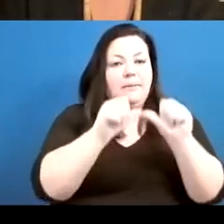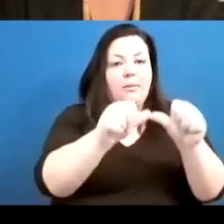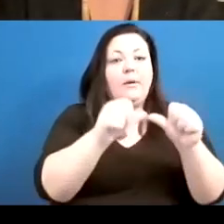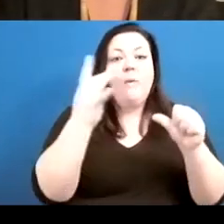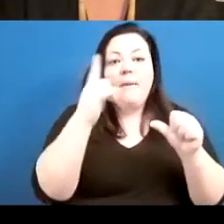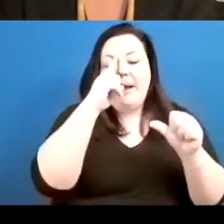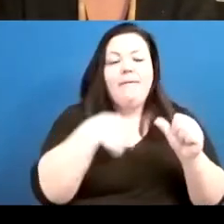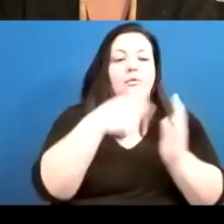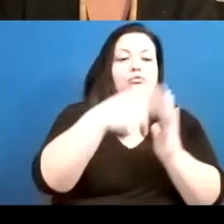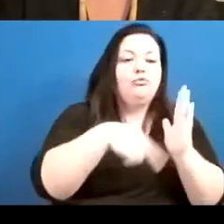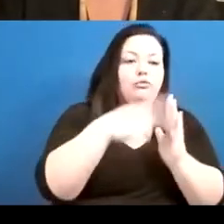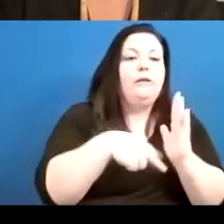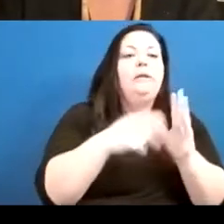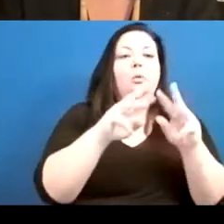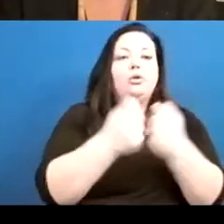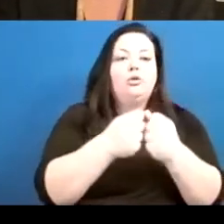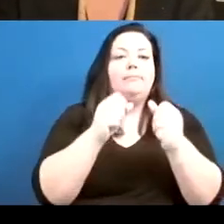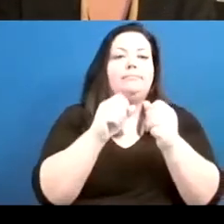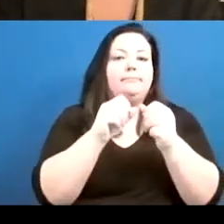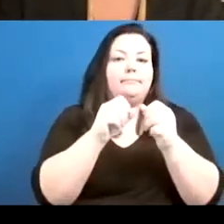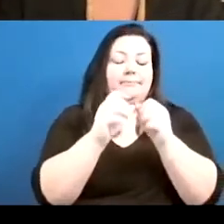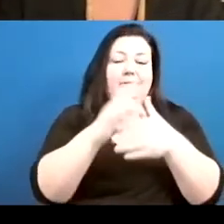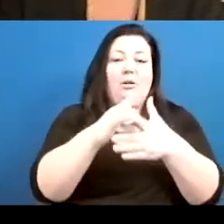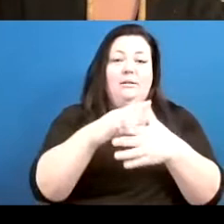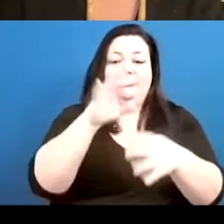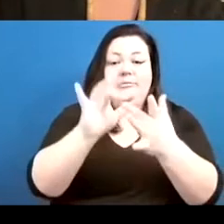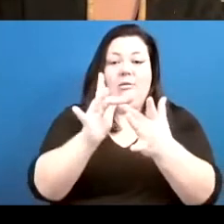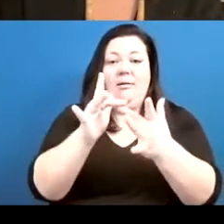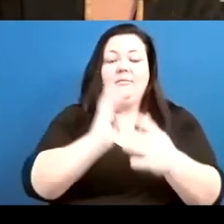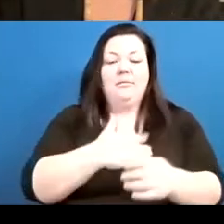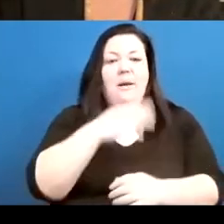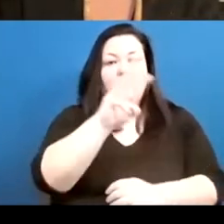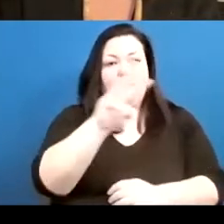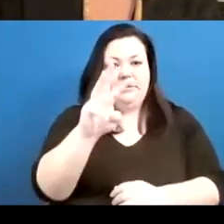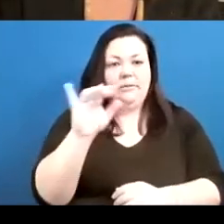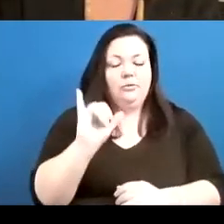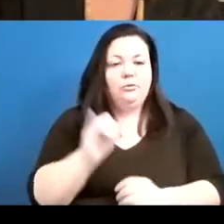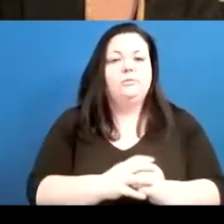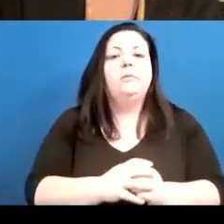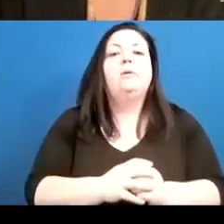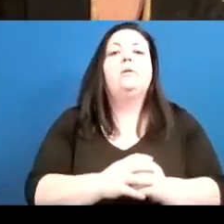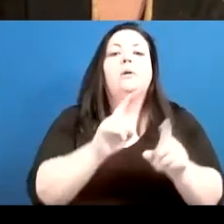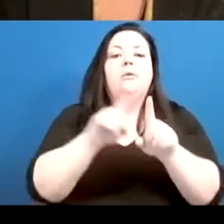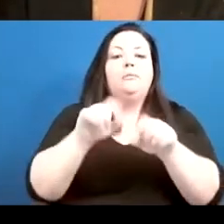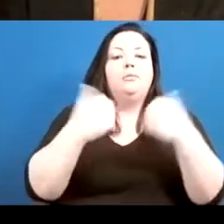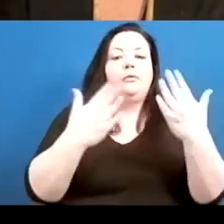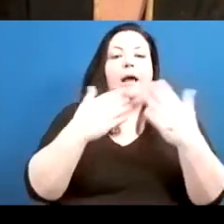content online at our patreon account and by providing captioning services and access copies at workshops and readings